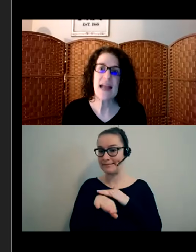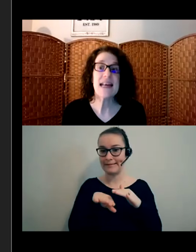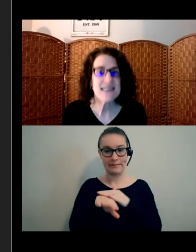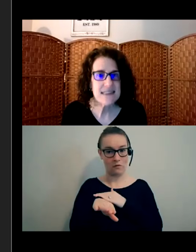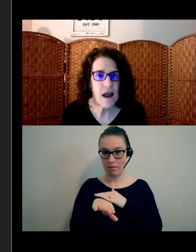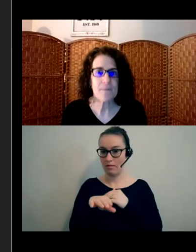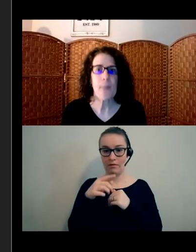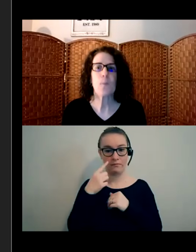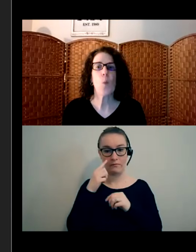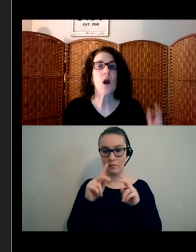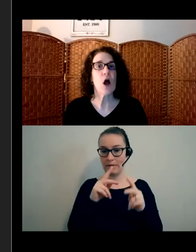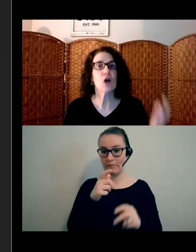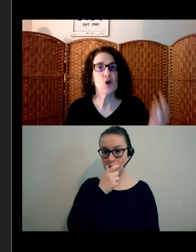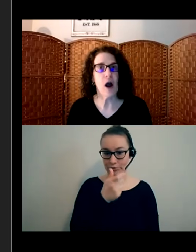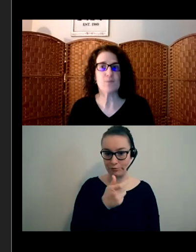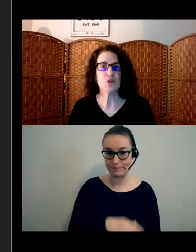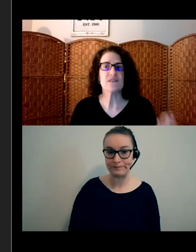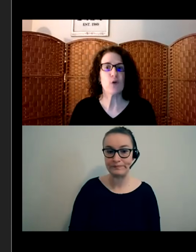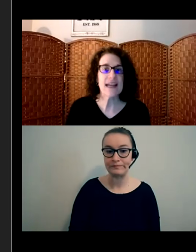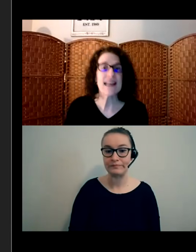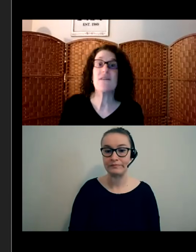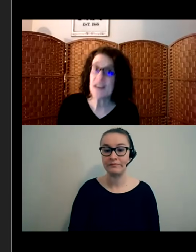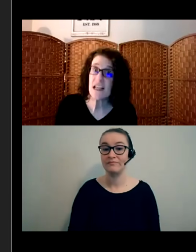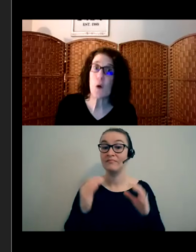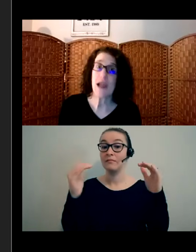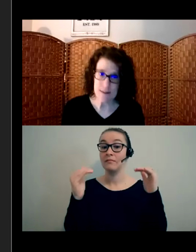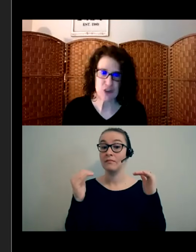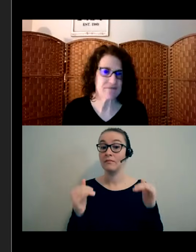Next up -- what are your options for getting a video captioned?